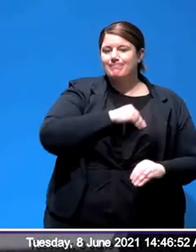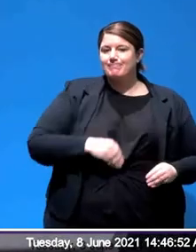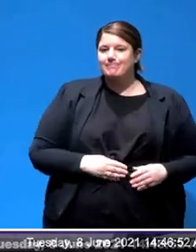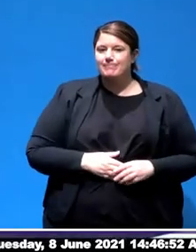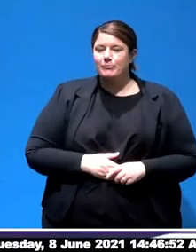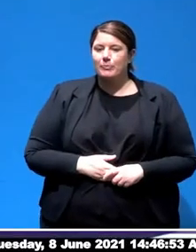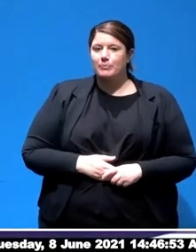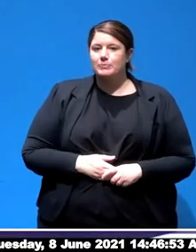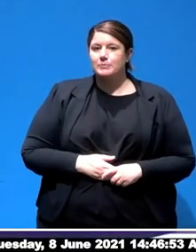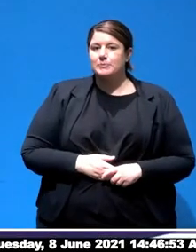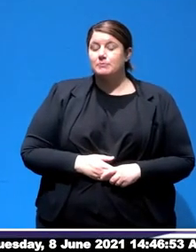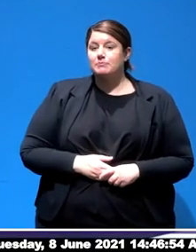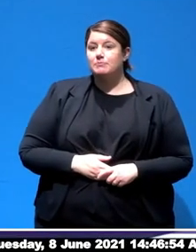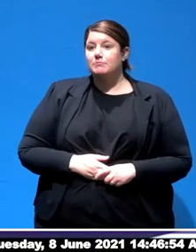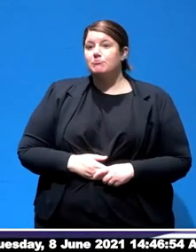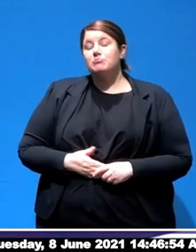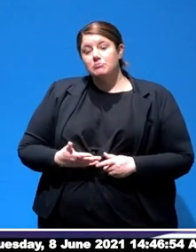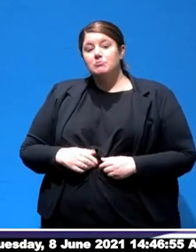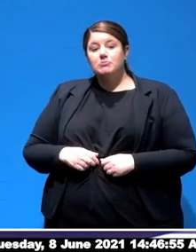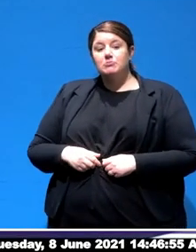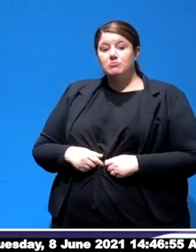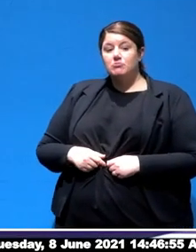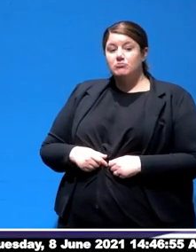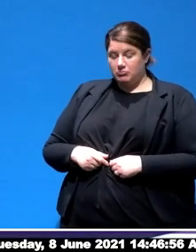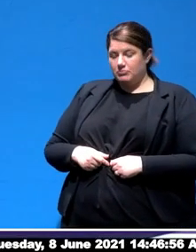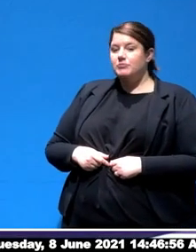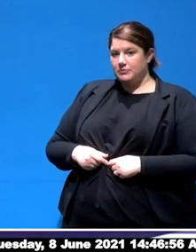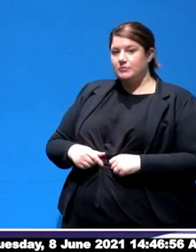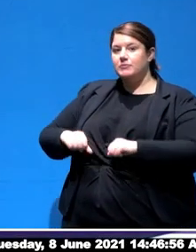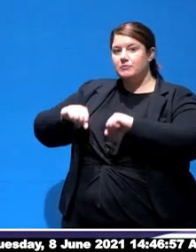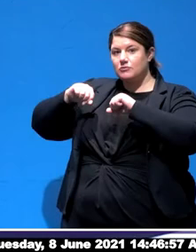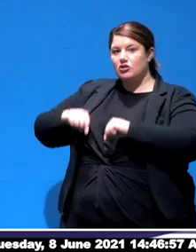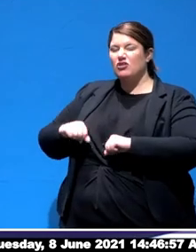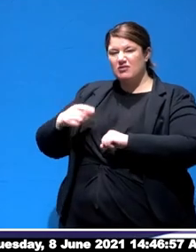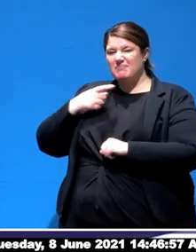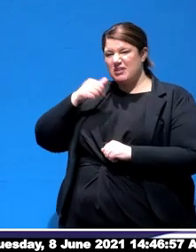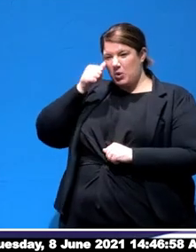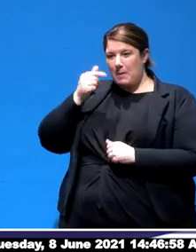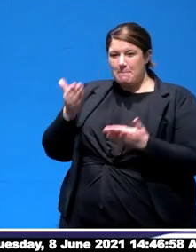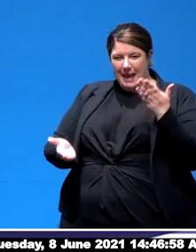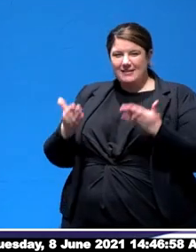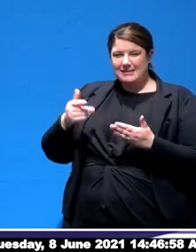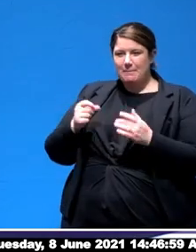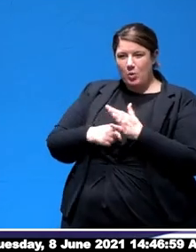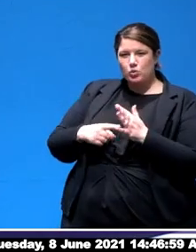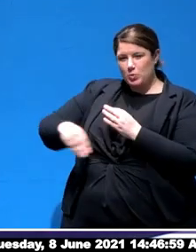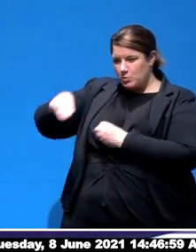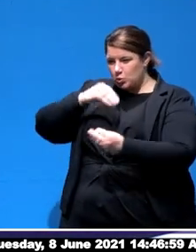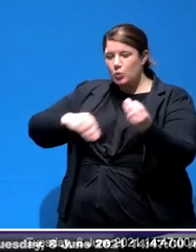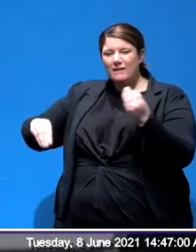I appreciate it's a balance. But there are costs of moving staff --- Correct, yes. for nothing. Yes, building that new relationship, and especially when it's a